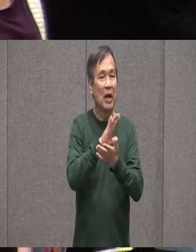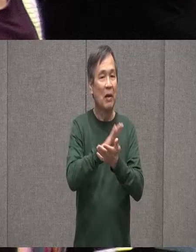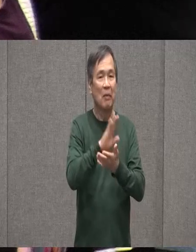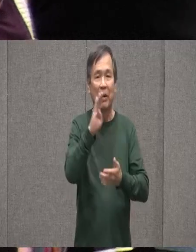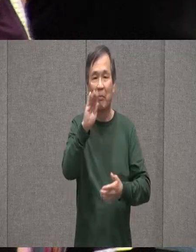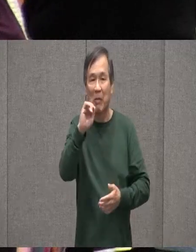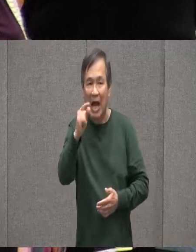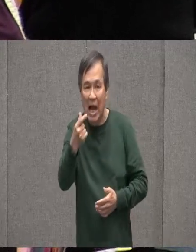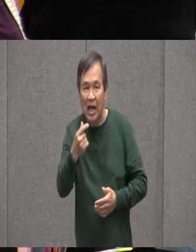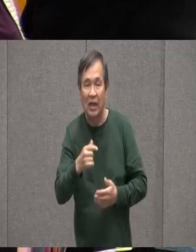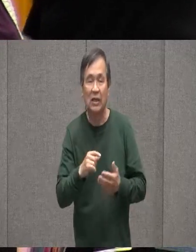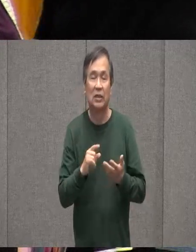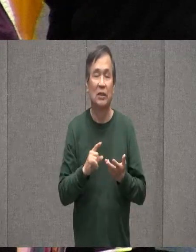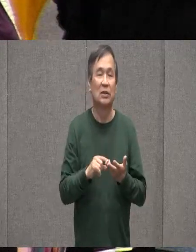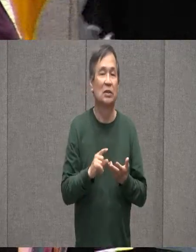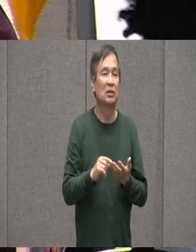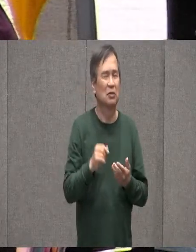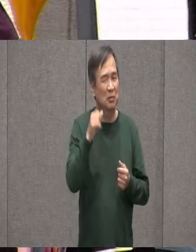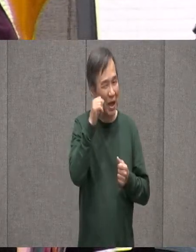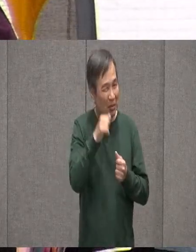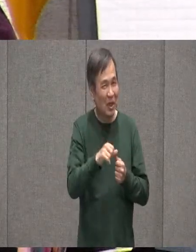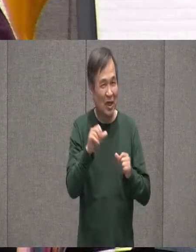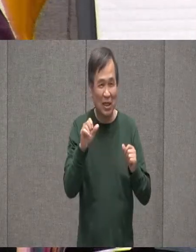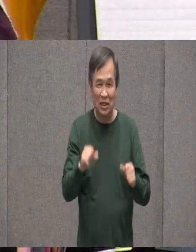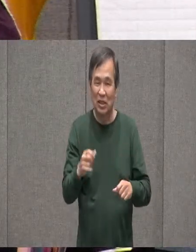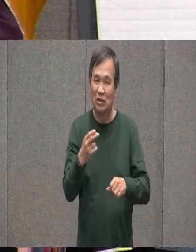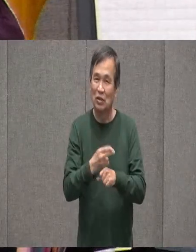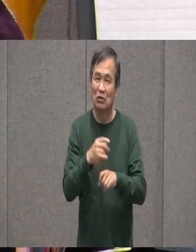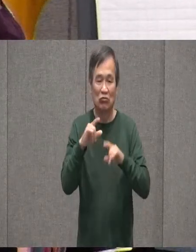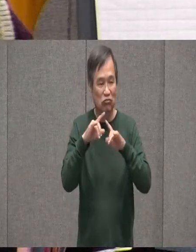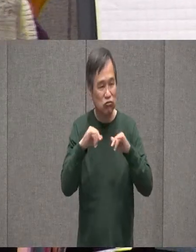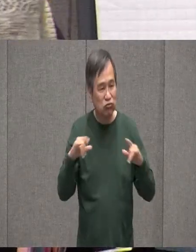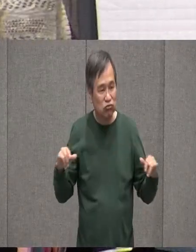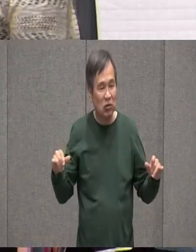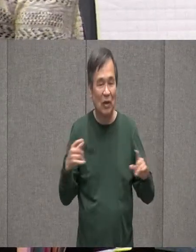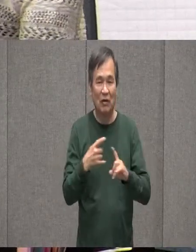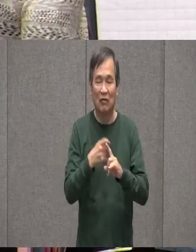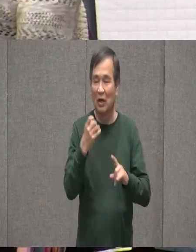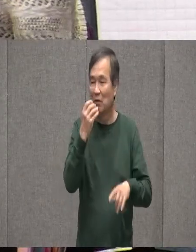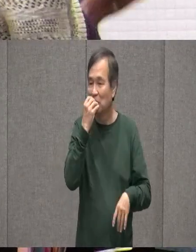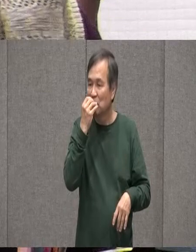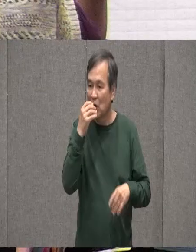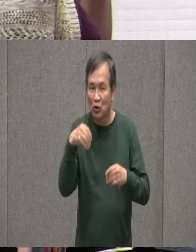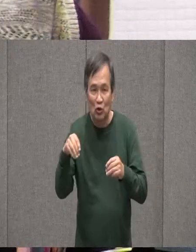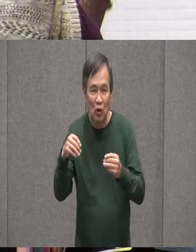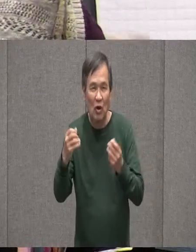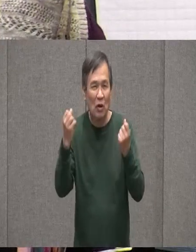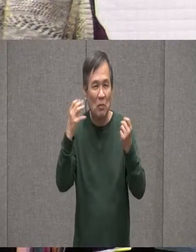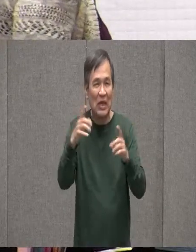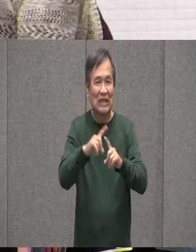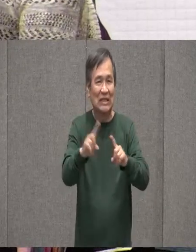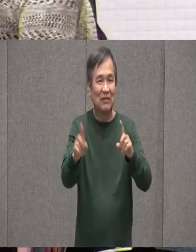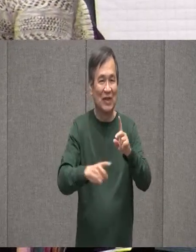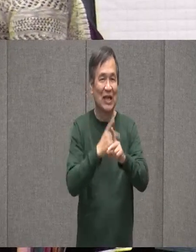we talked about that during our last lesson. You can use paper bags from the grocery store for all kinds of things, okay?